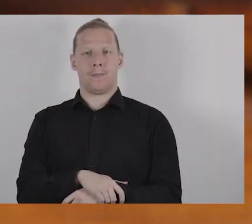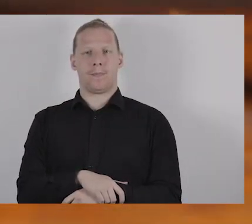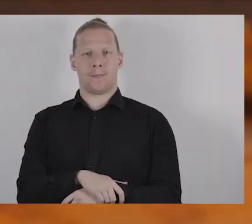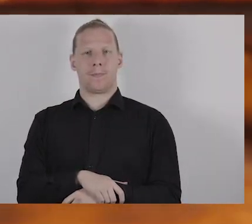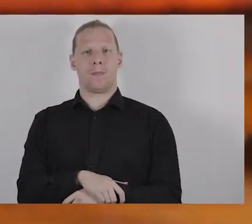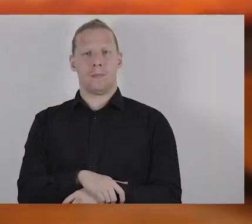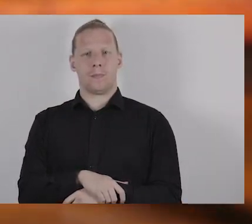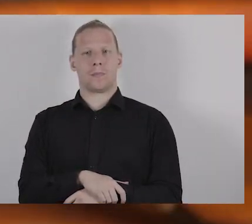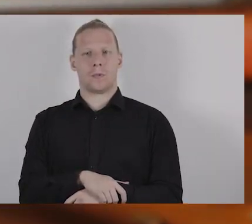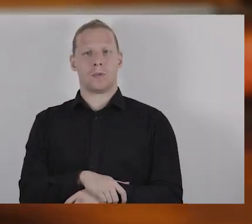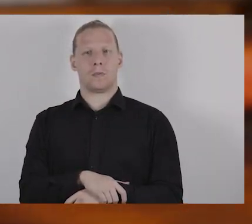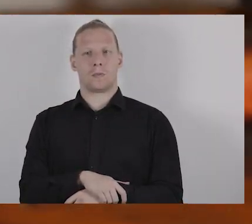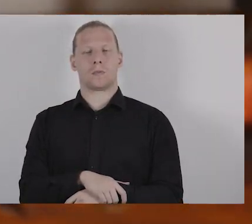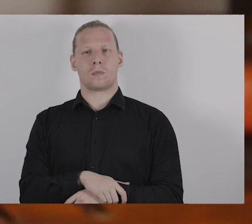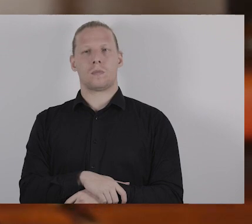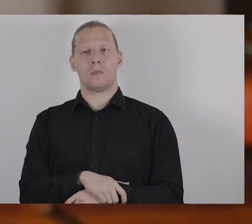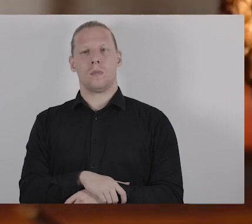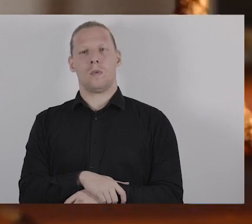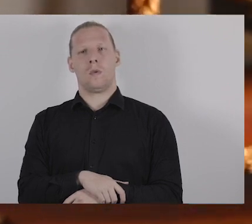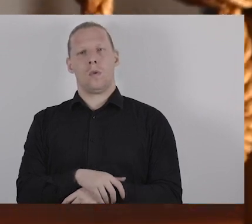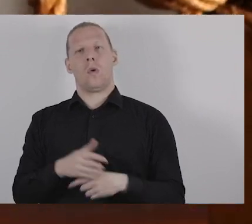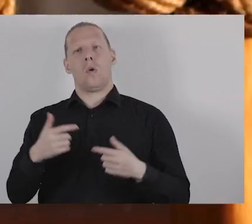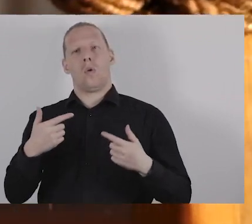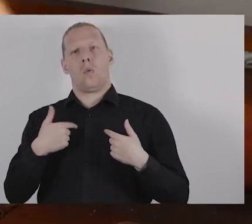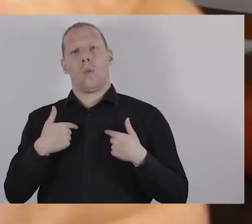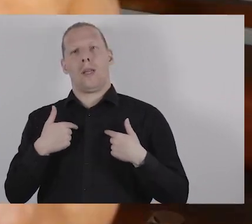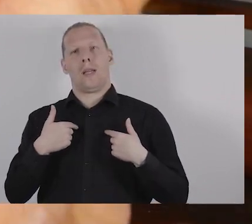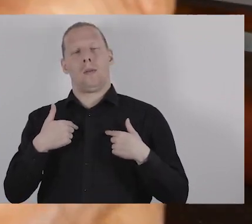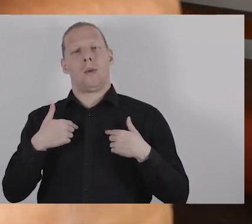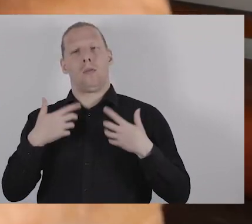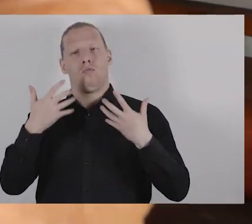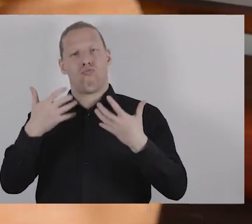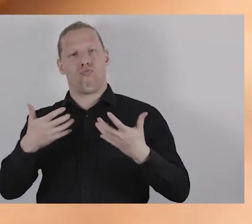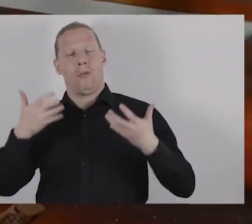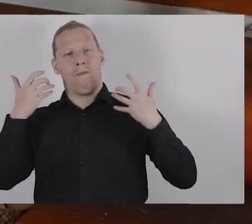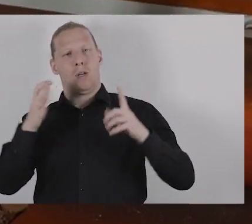Oh, just the... rededication of the waka —